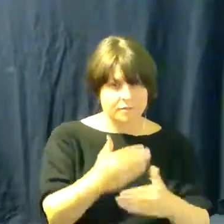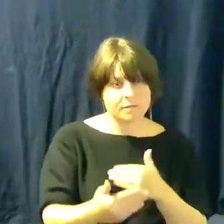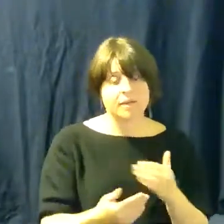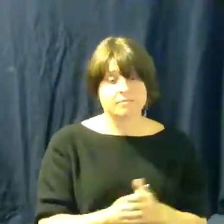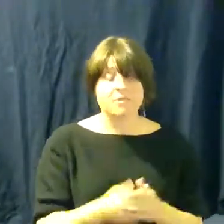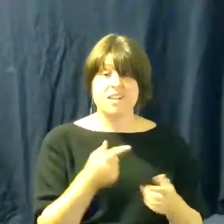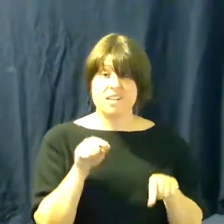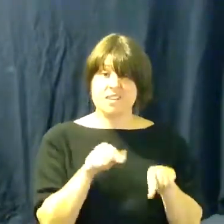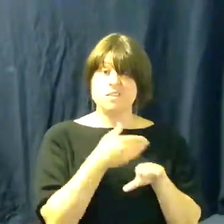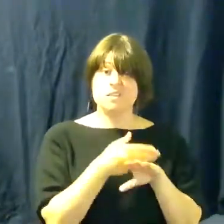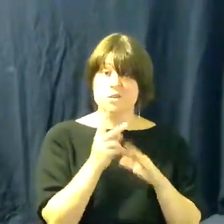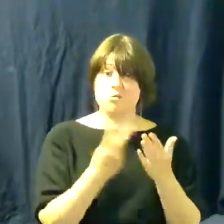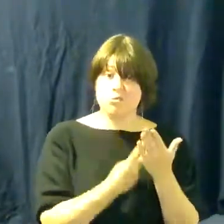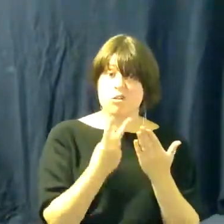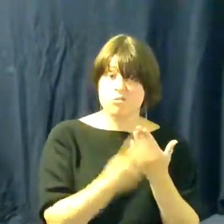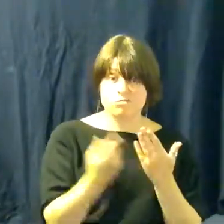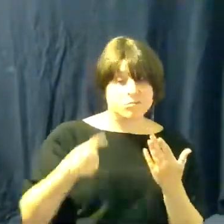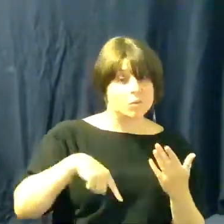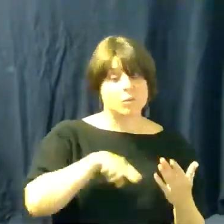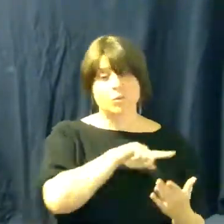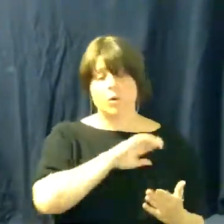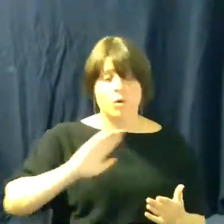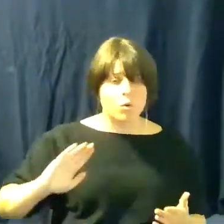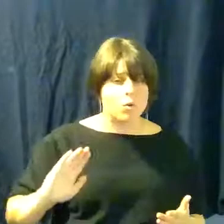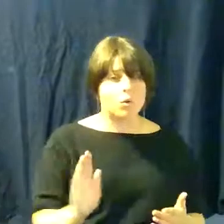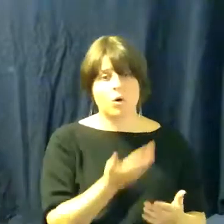then at the end we will evaluate and check how the process was